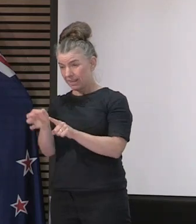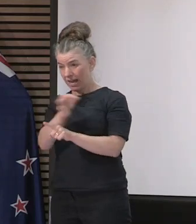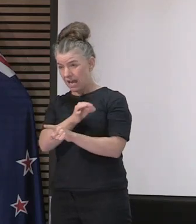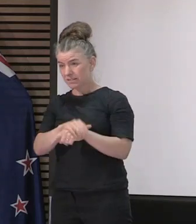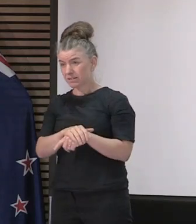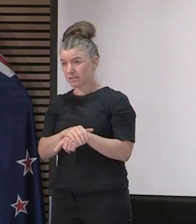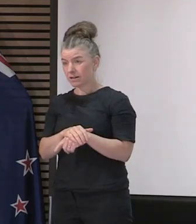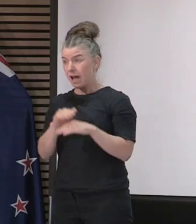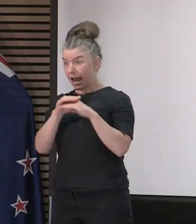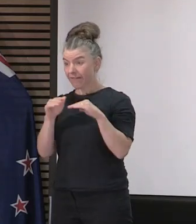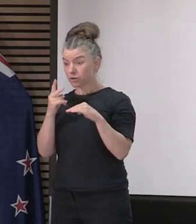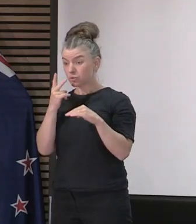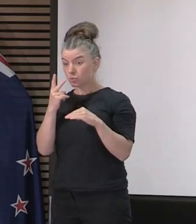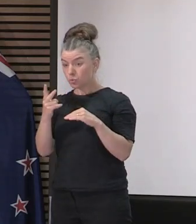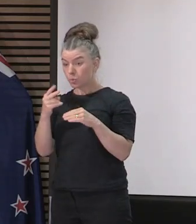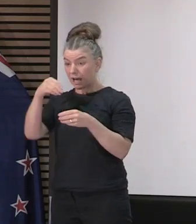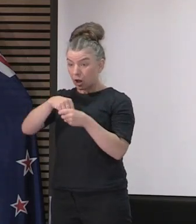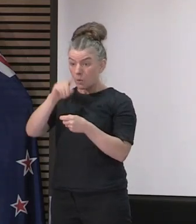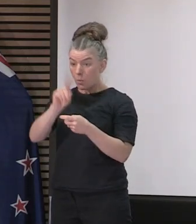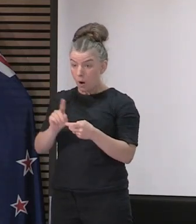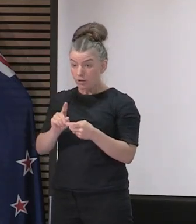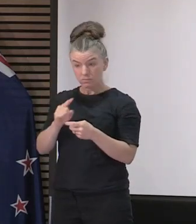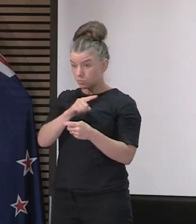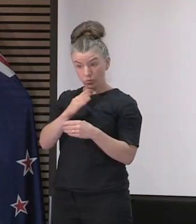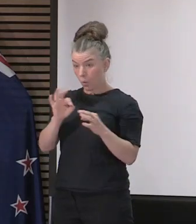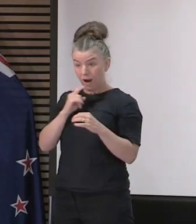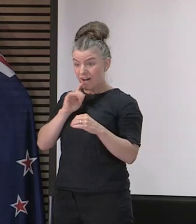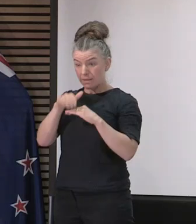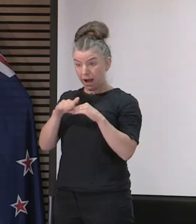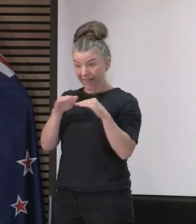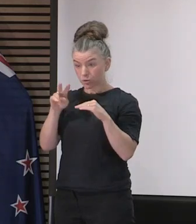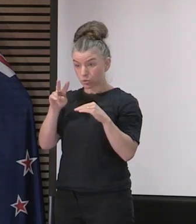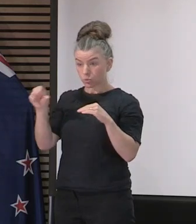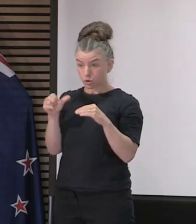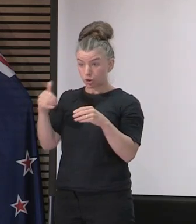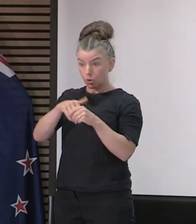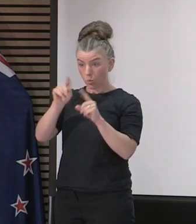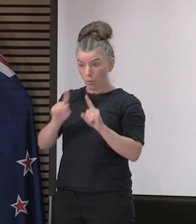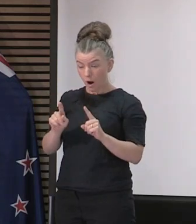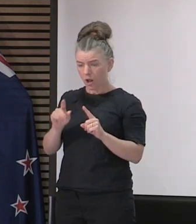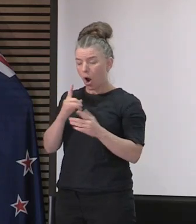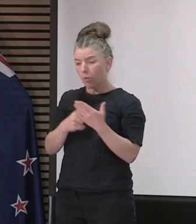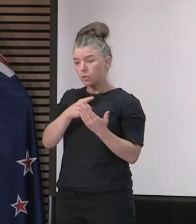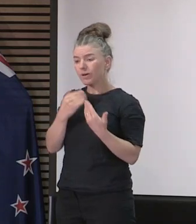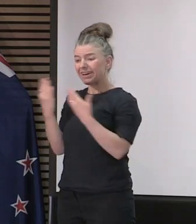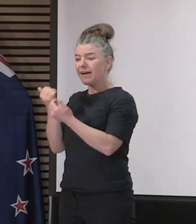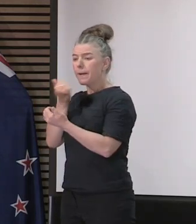they consider next week. >> To verify you don't get specific advice about what level two